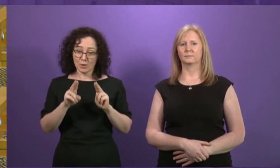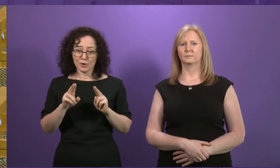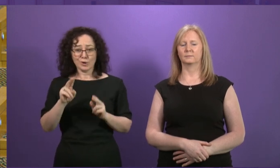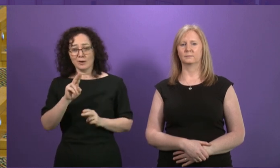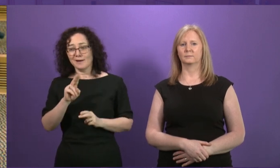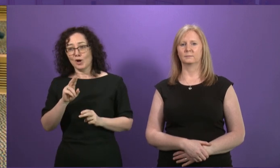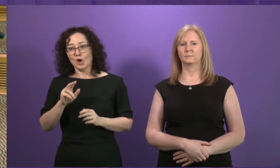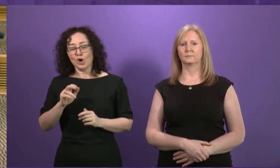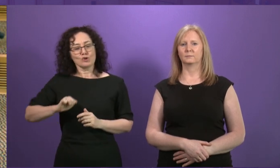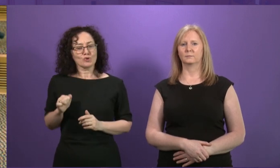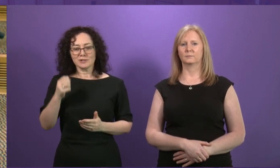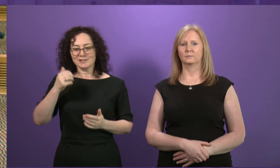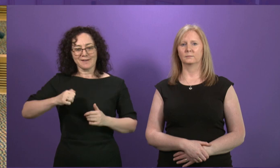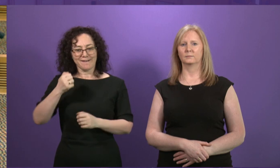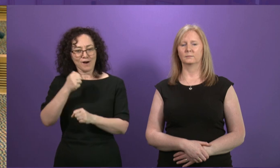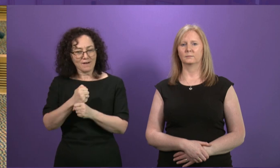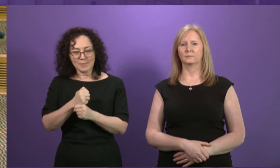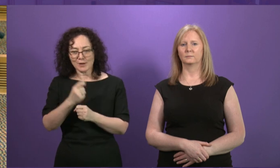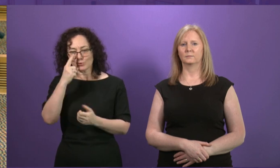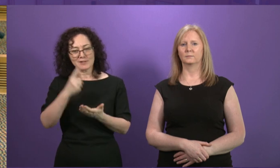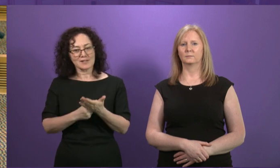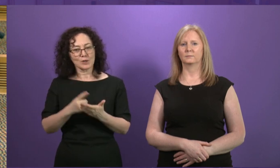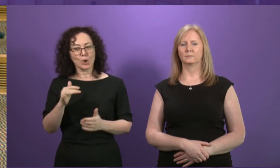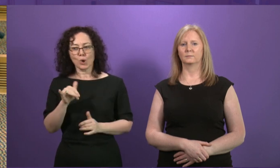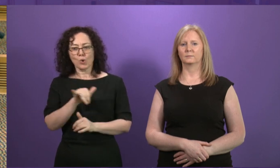what statistics ISD publish or do not publish; ISD decides that.